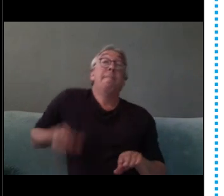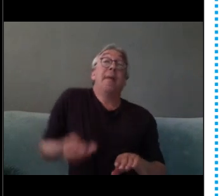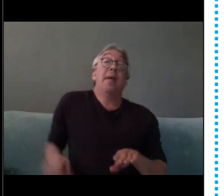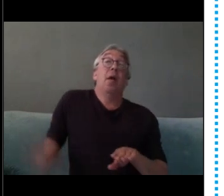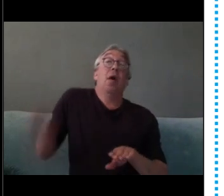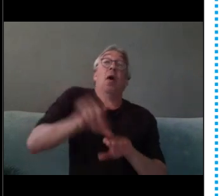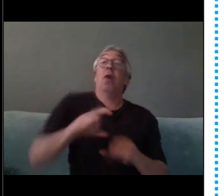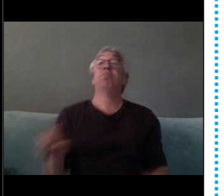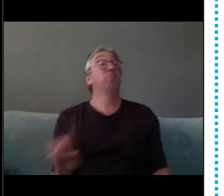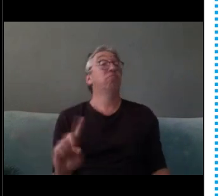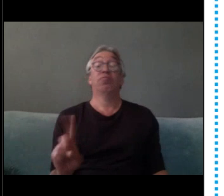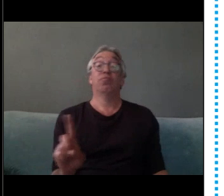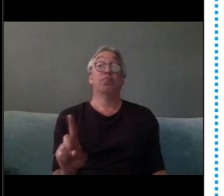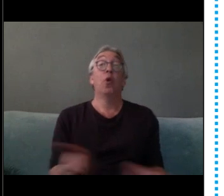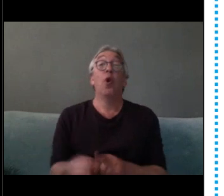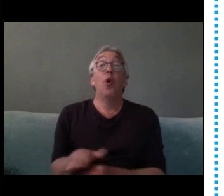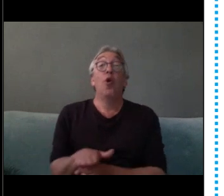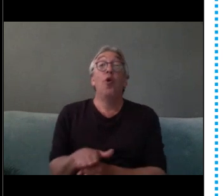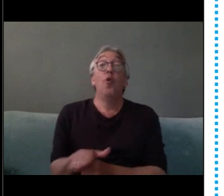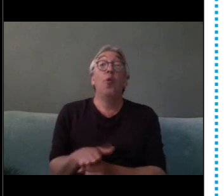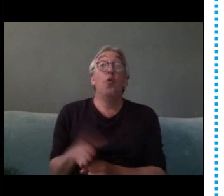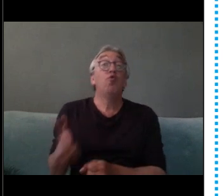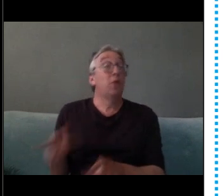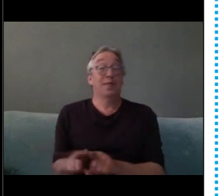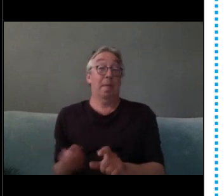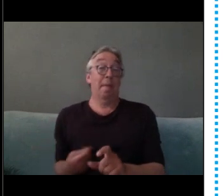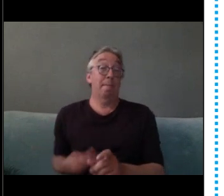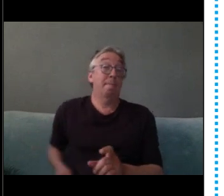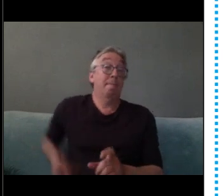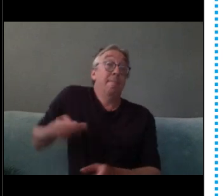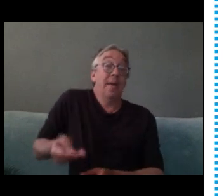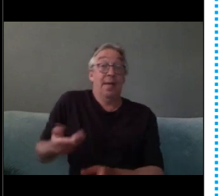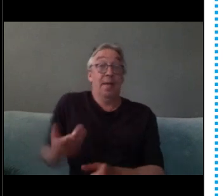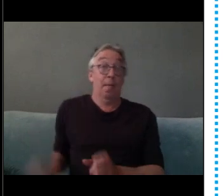And information about the accessibility of rail services and stations.